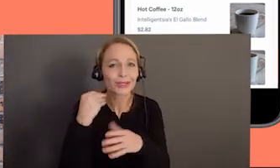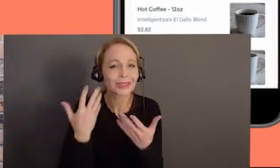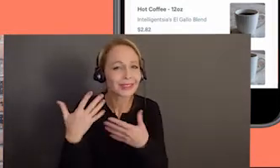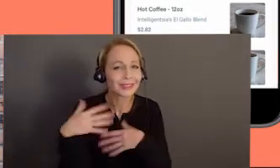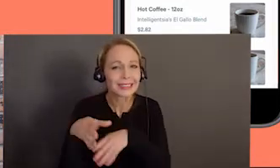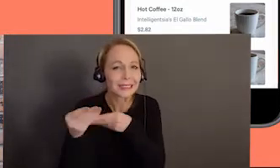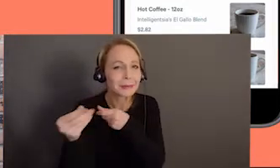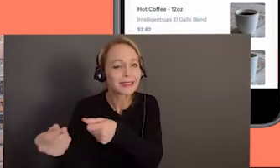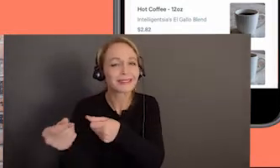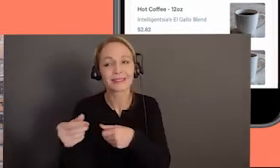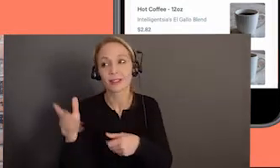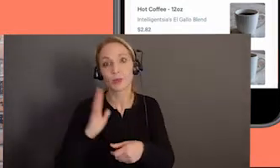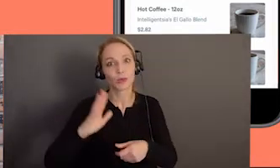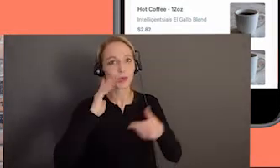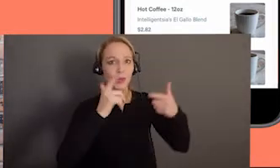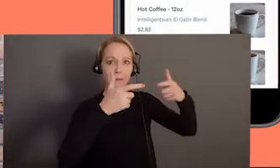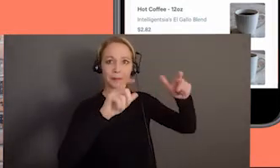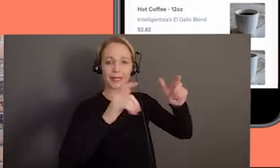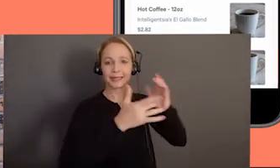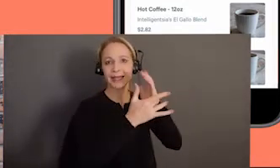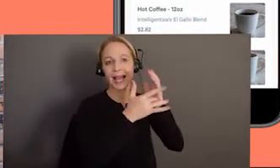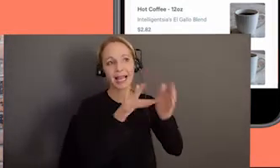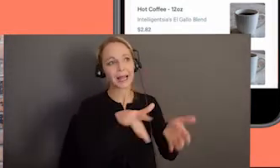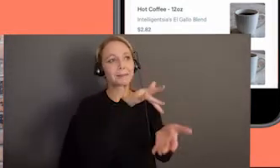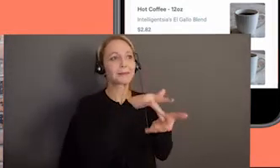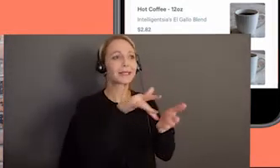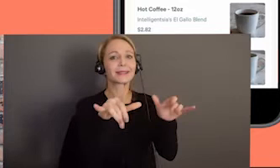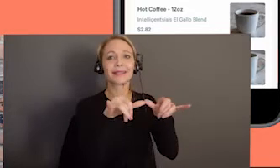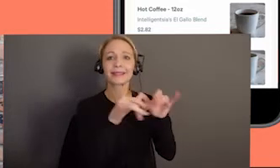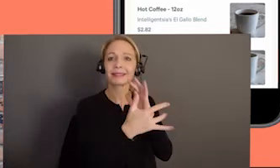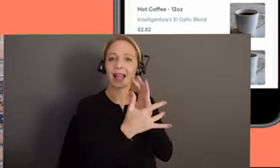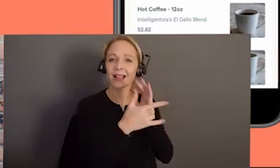DOMAIN OF BIG TECH THAT HAD A DEDICATED ENGINEERING